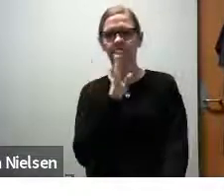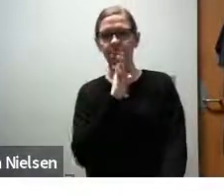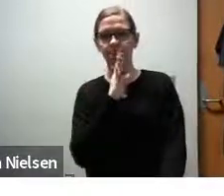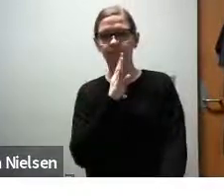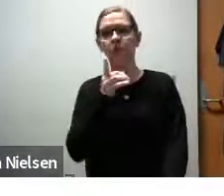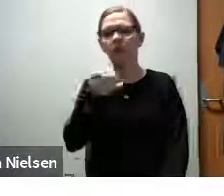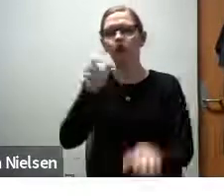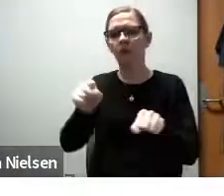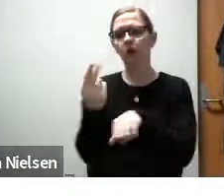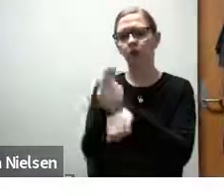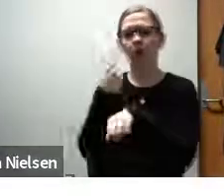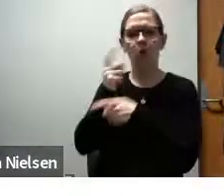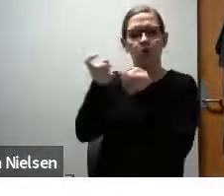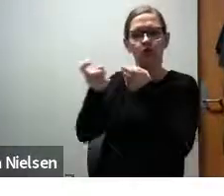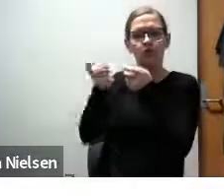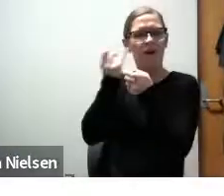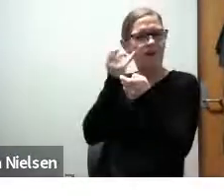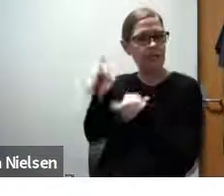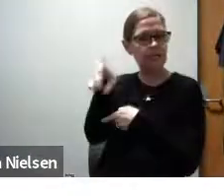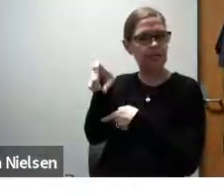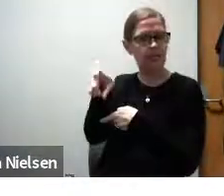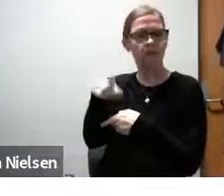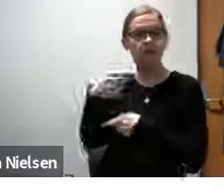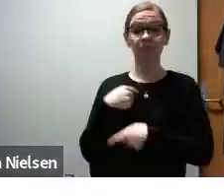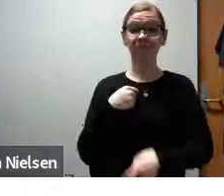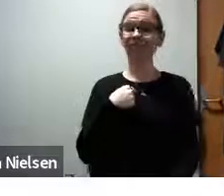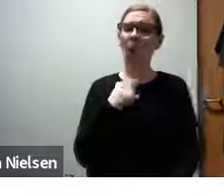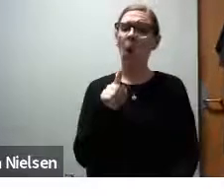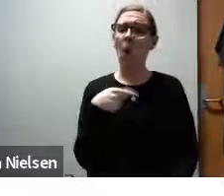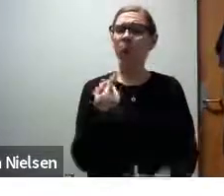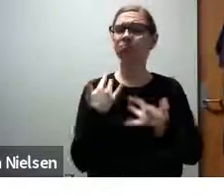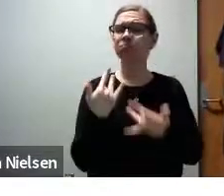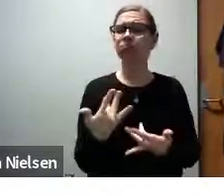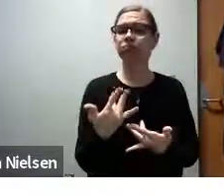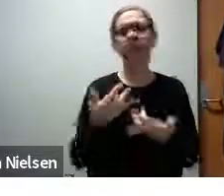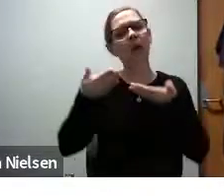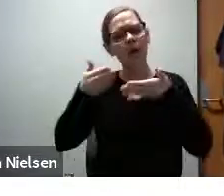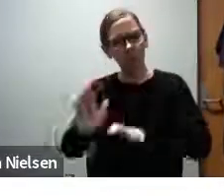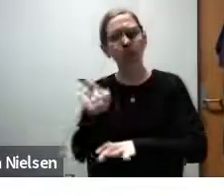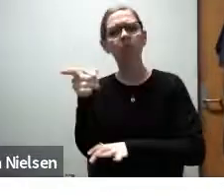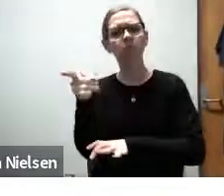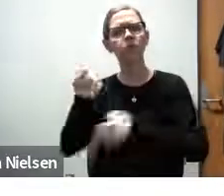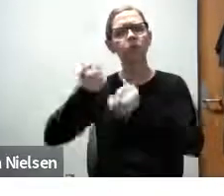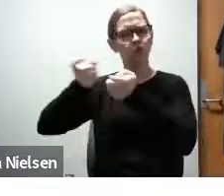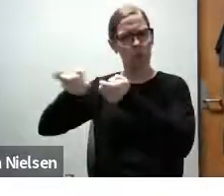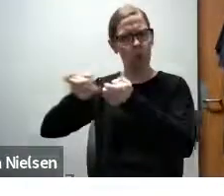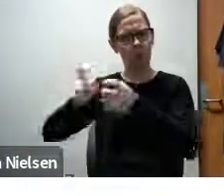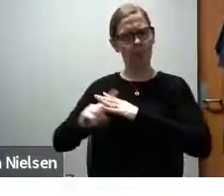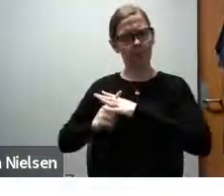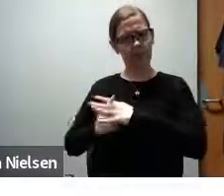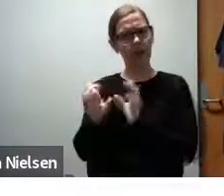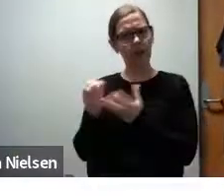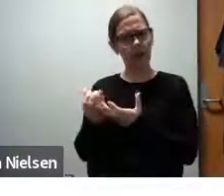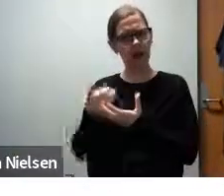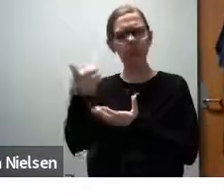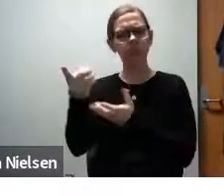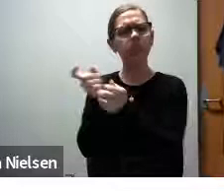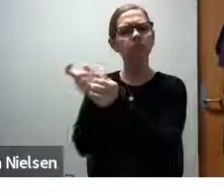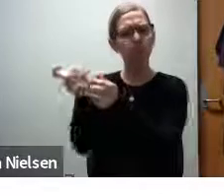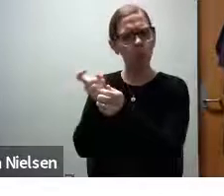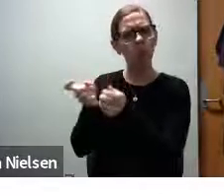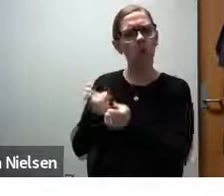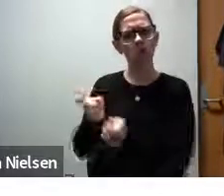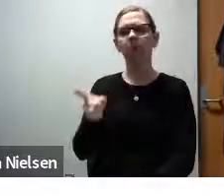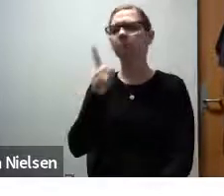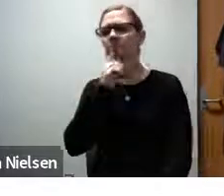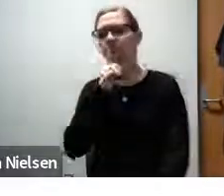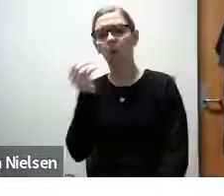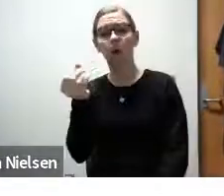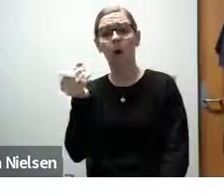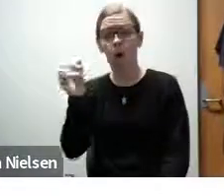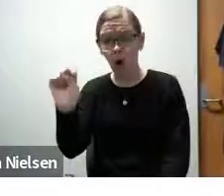I always tried to start off with, allowing the students the control unmute themselves and then meeting themselves bag when they answer a question or explain a math problem to me.